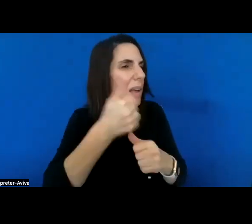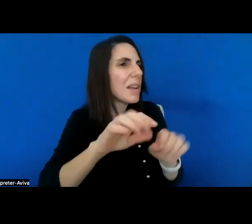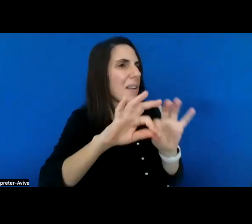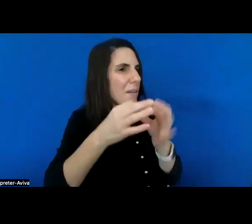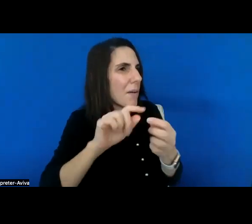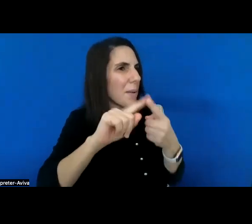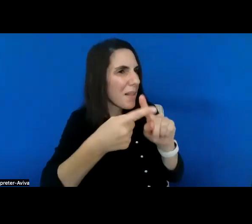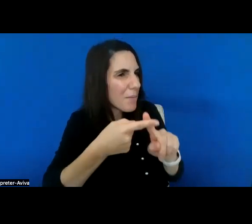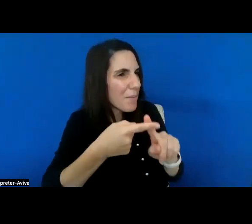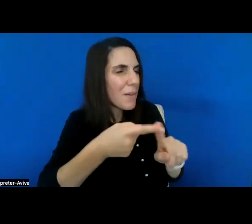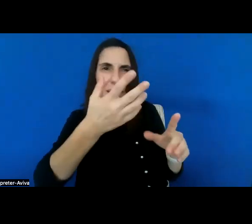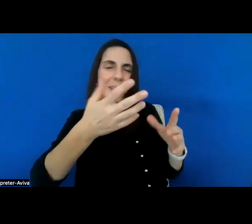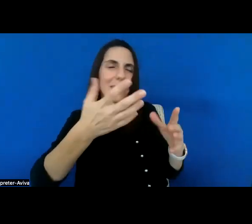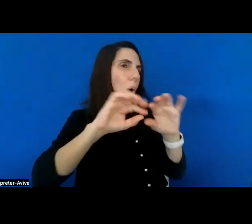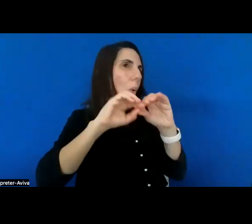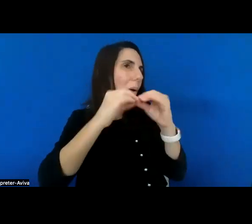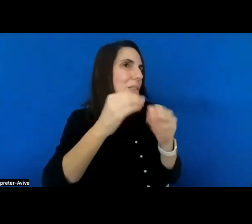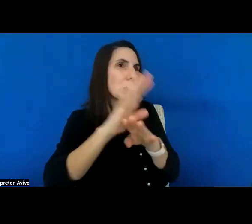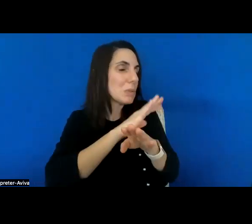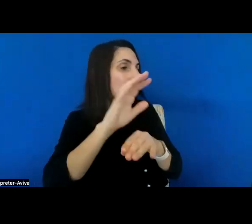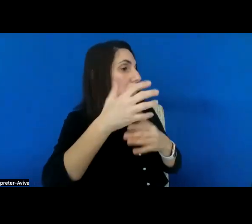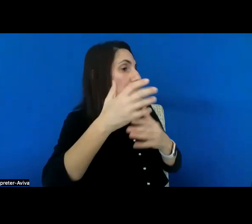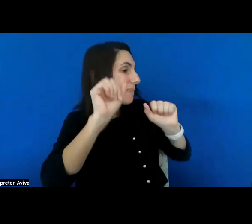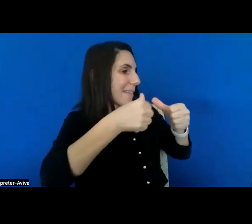and businesses. 11:38:47 So maybe you have a a church that